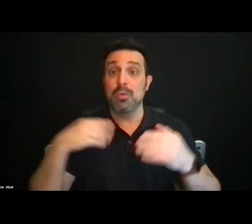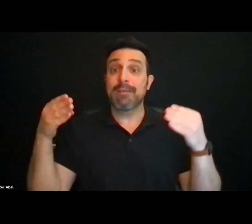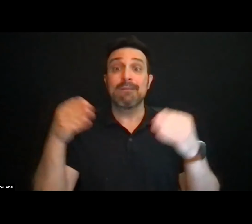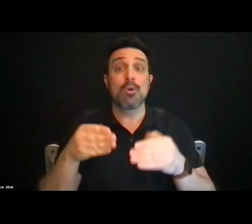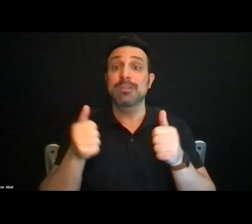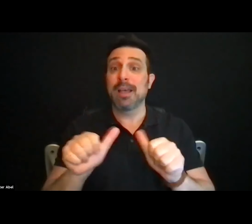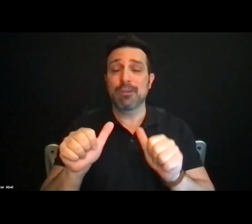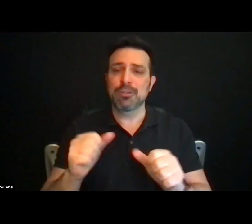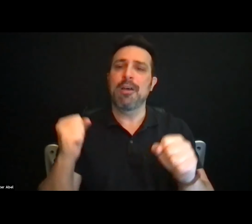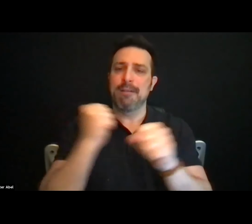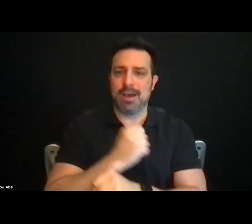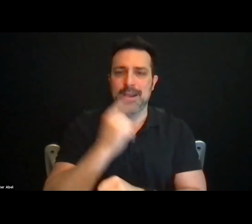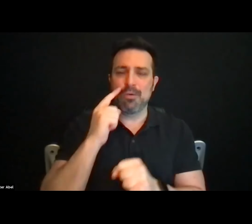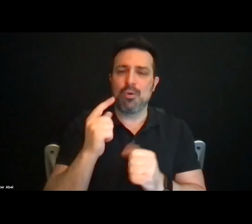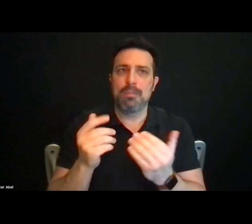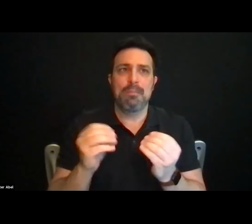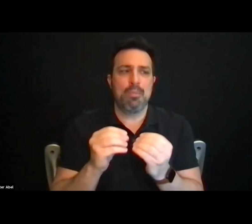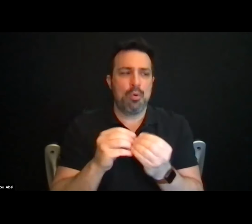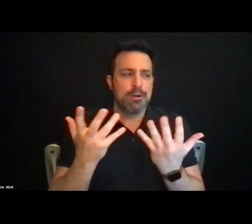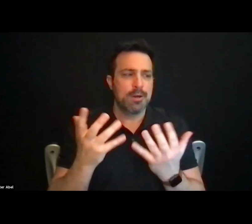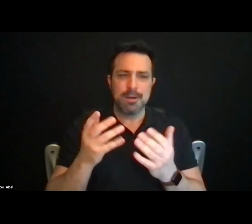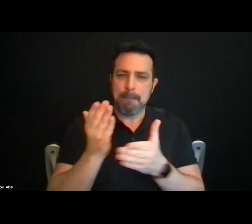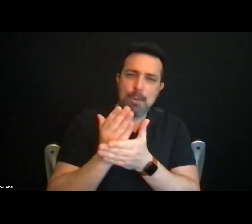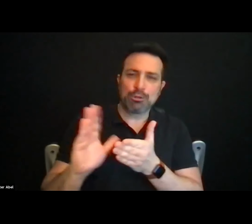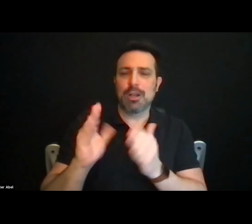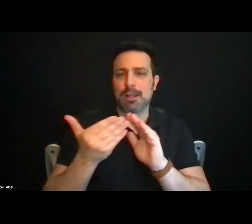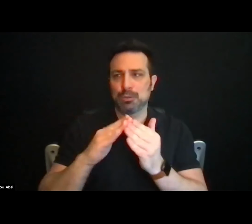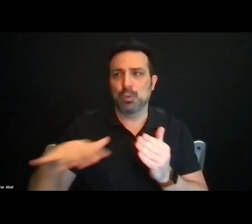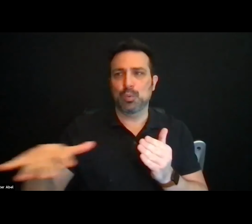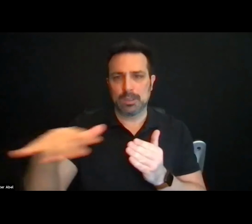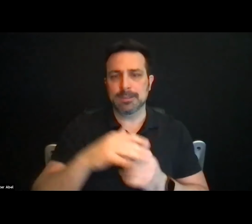and violence